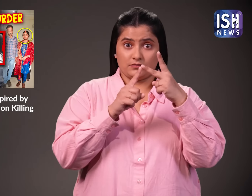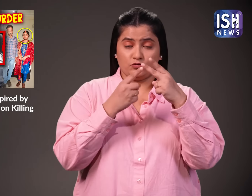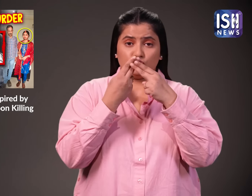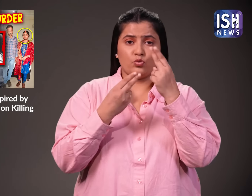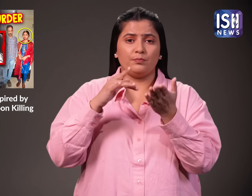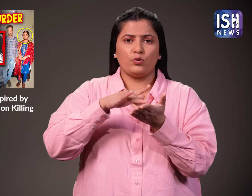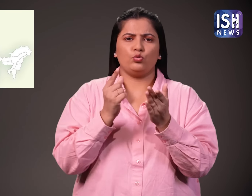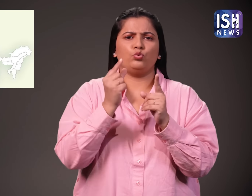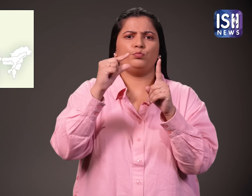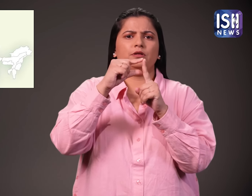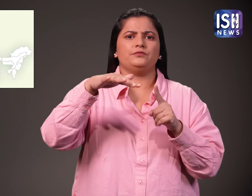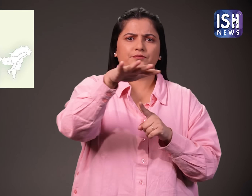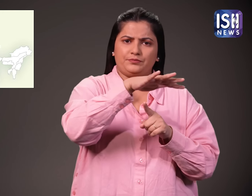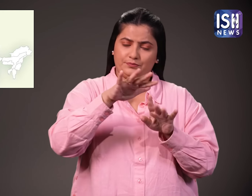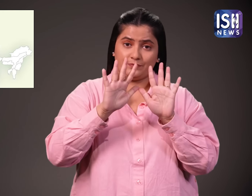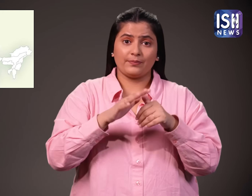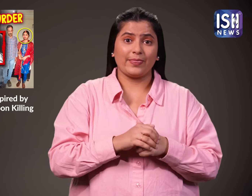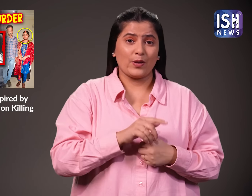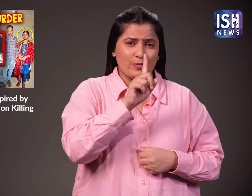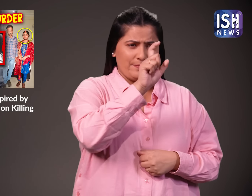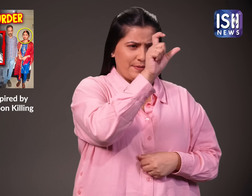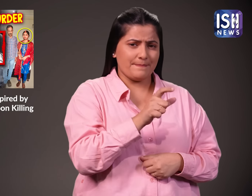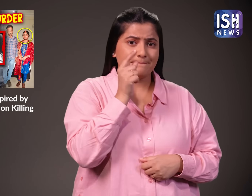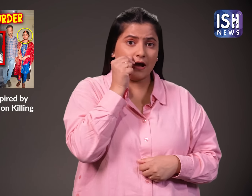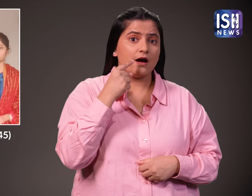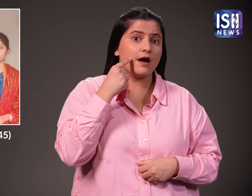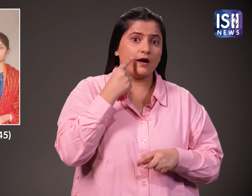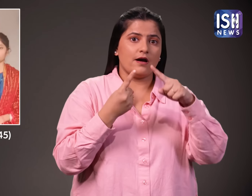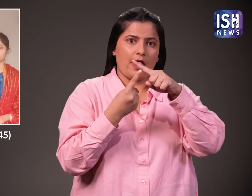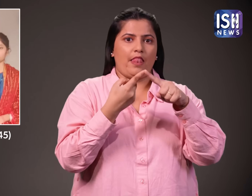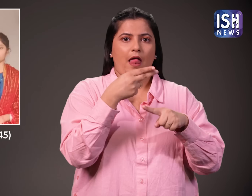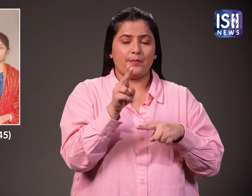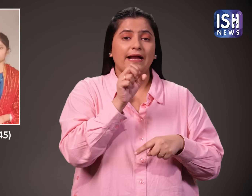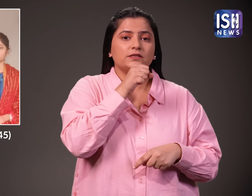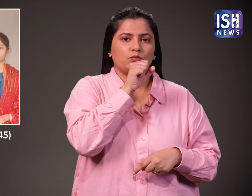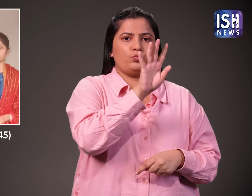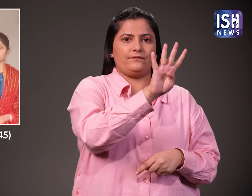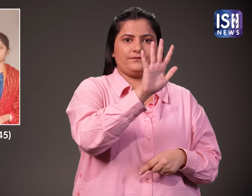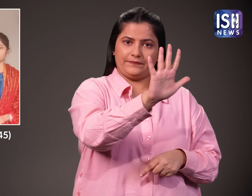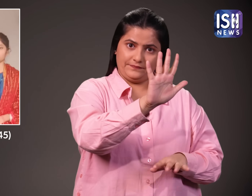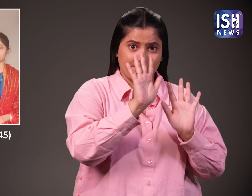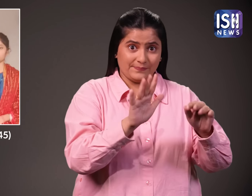Second case is from Uttar Pradesh. Indrakumar Tiwari, 45-year-old, was the man involved.